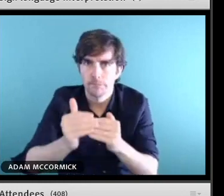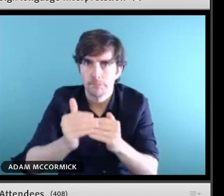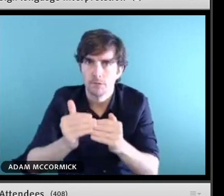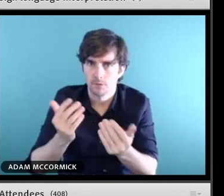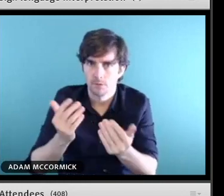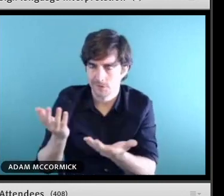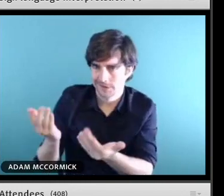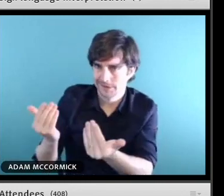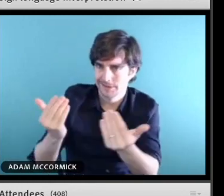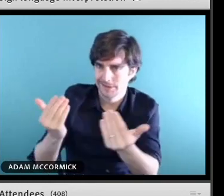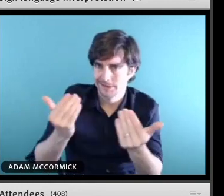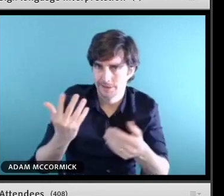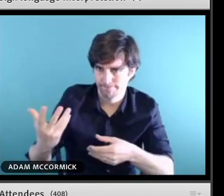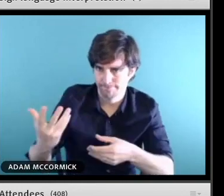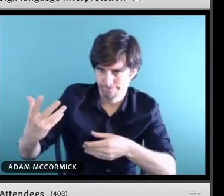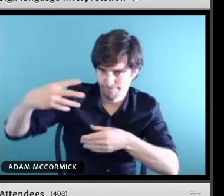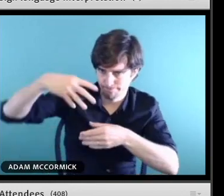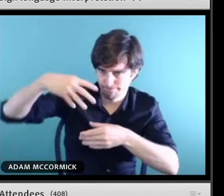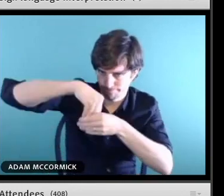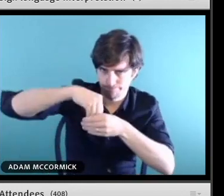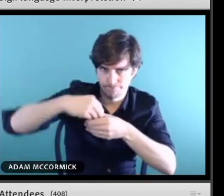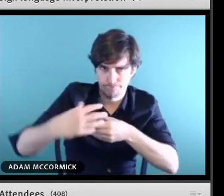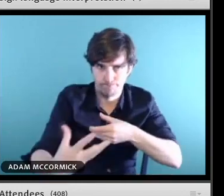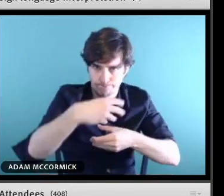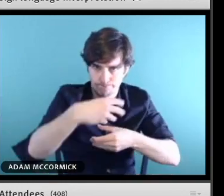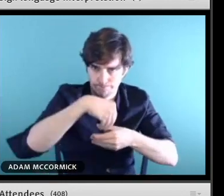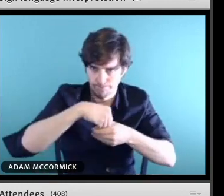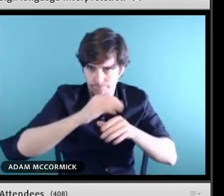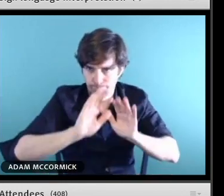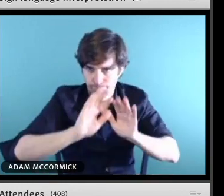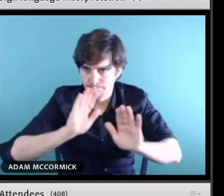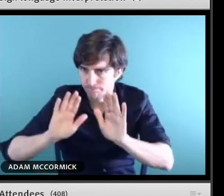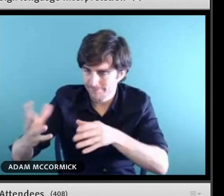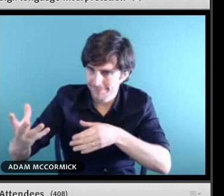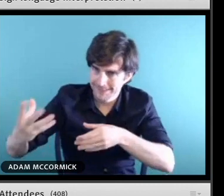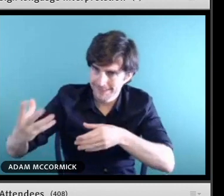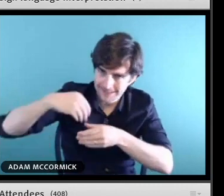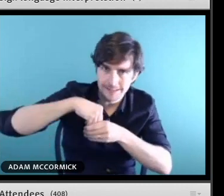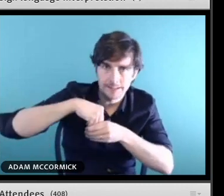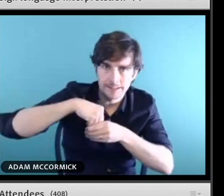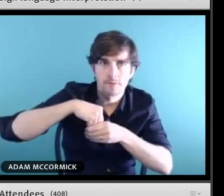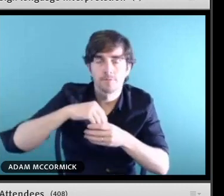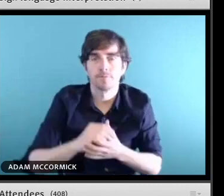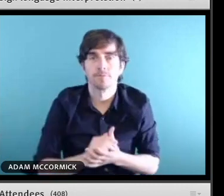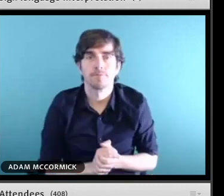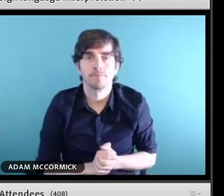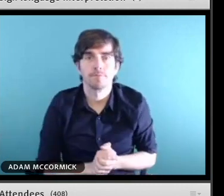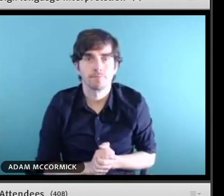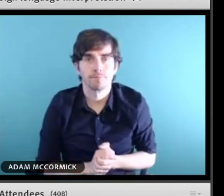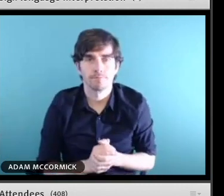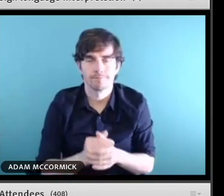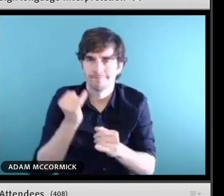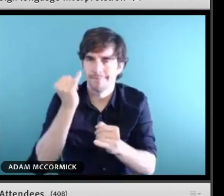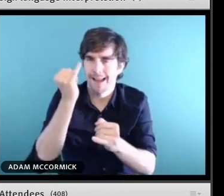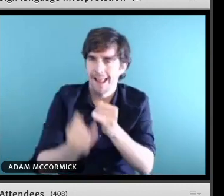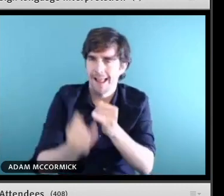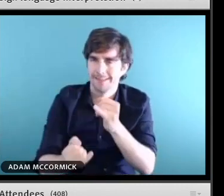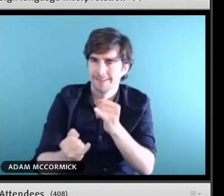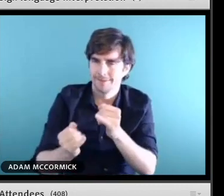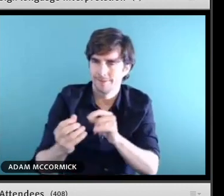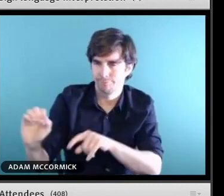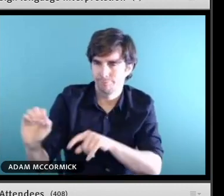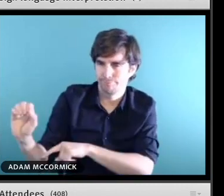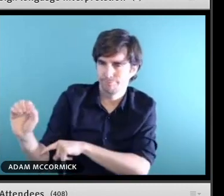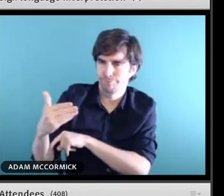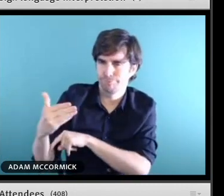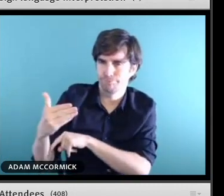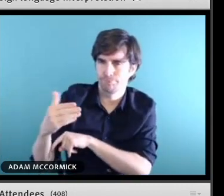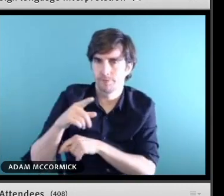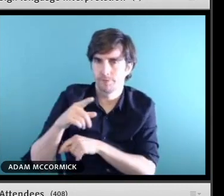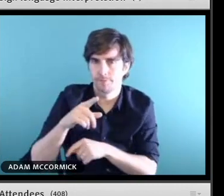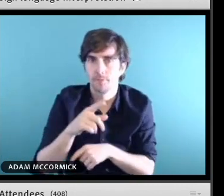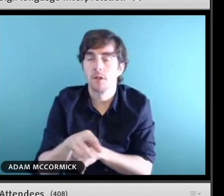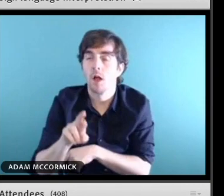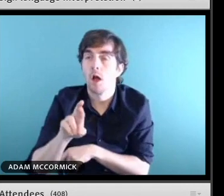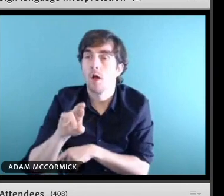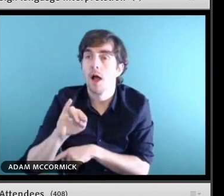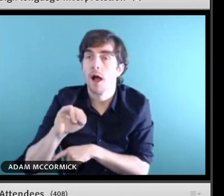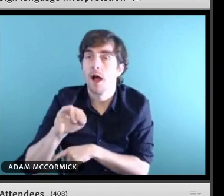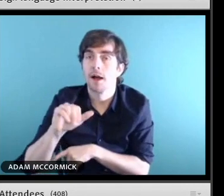a cut just in the next couple of minutes. So a follow‑up question to you. Following